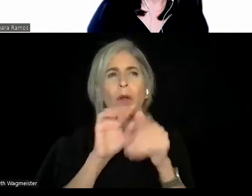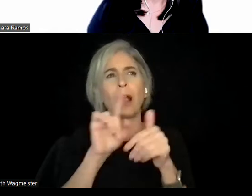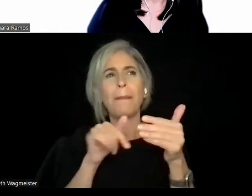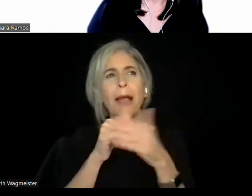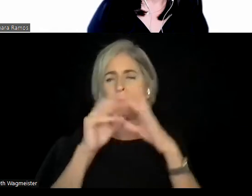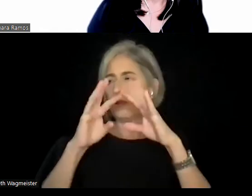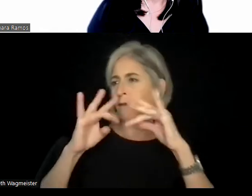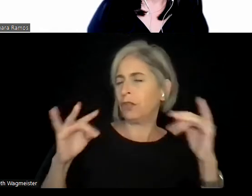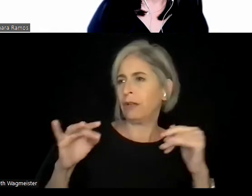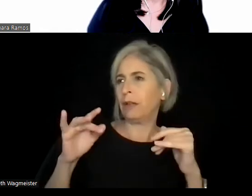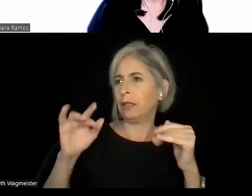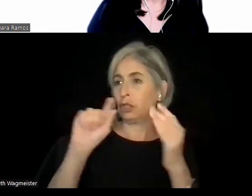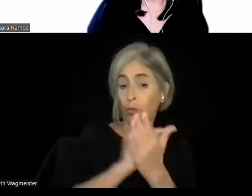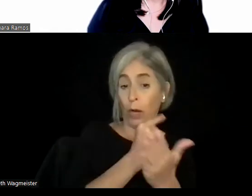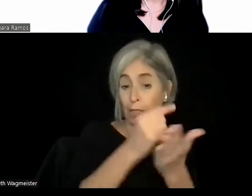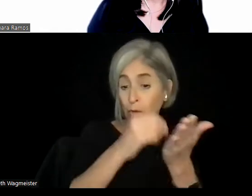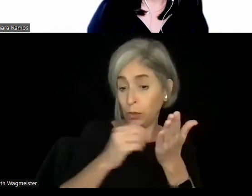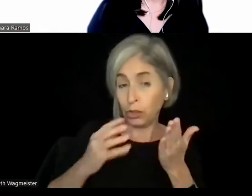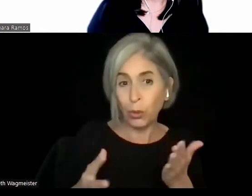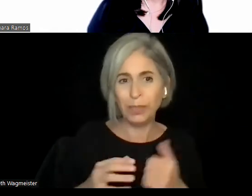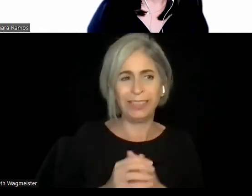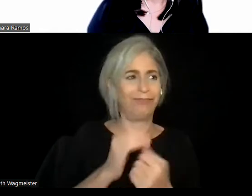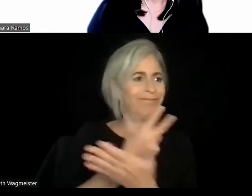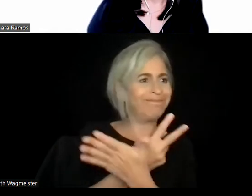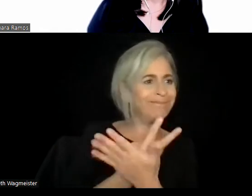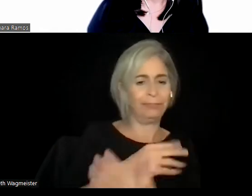ing a study. I'm thinking